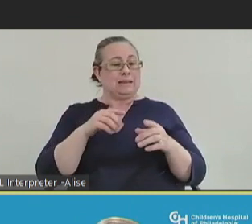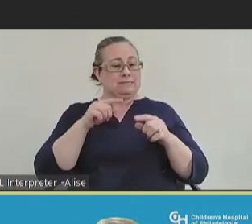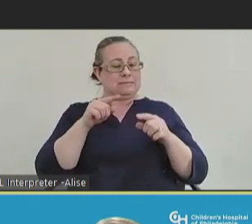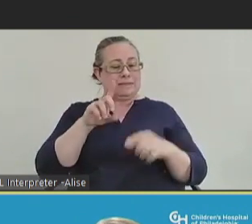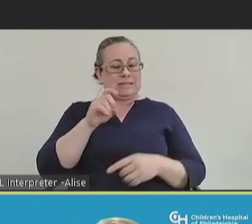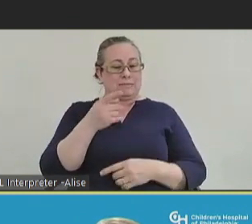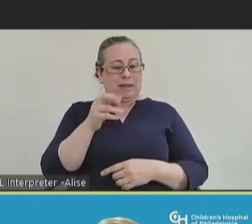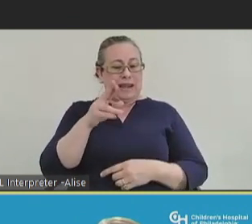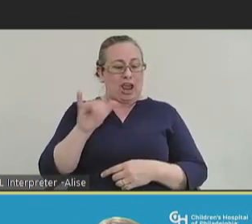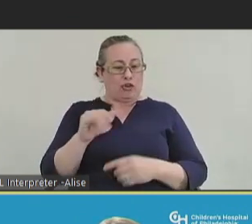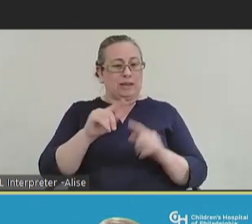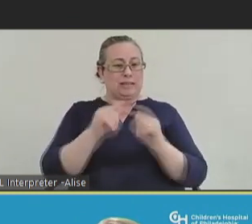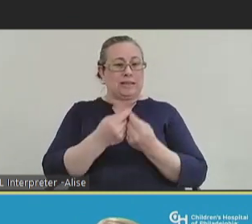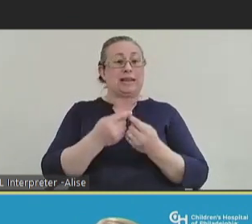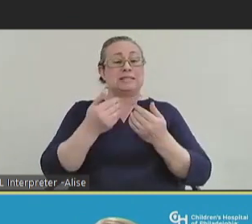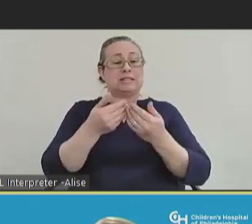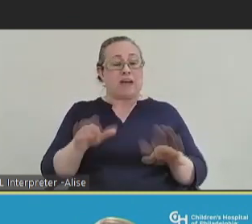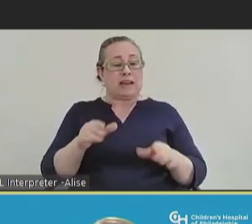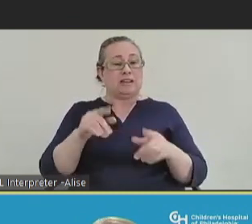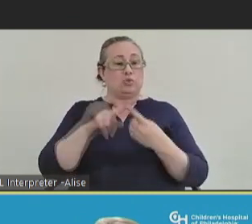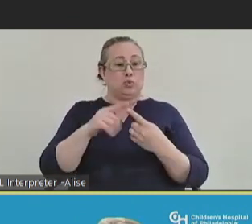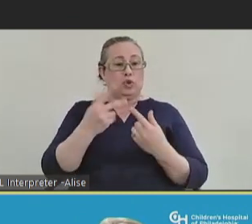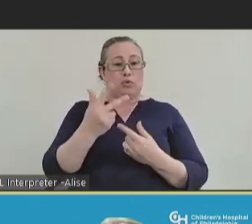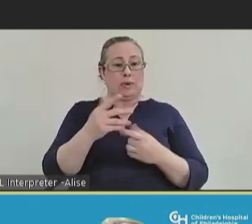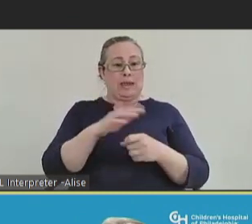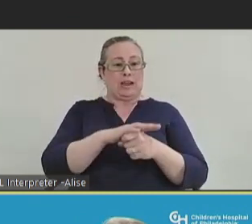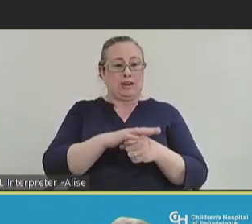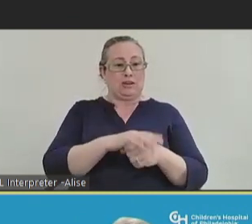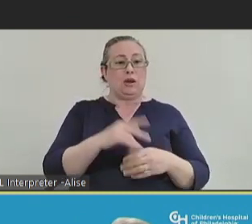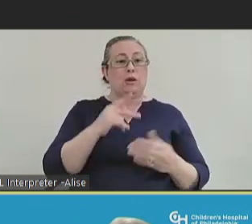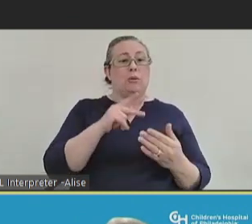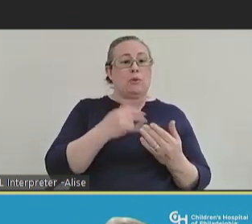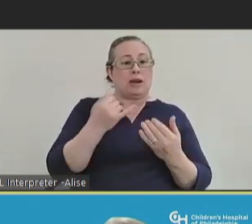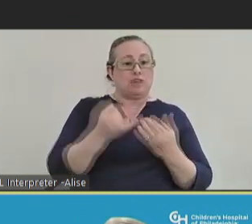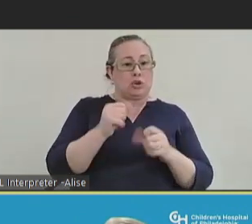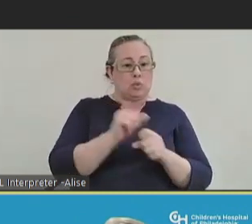which is divided into three buckets. Project work, staff training and education,